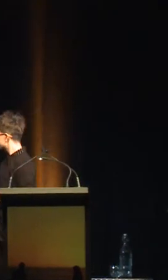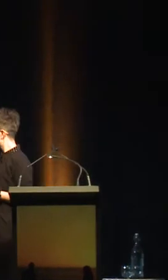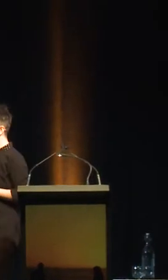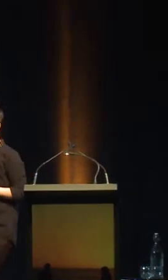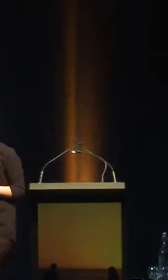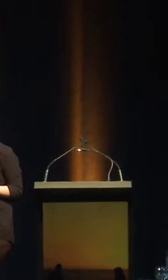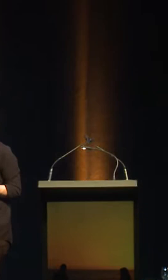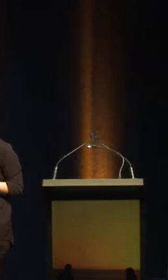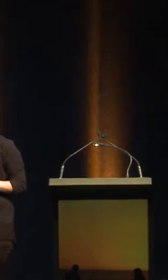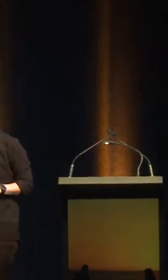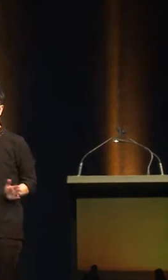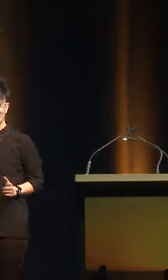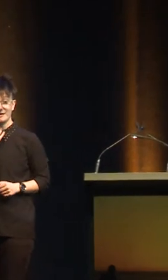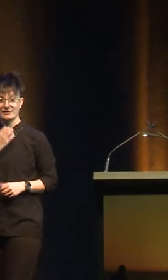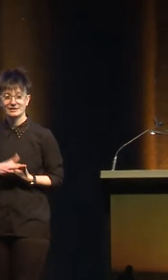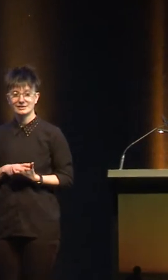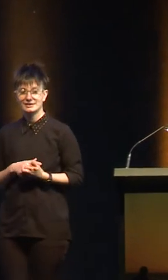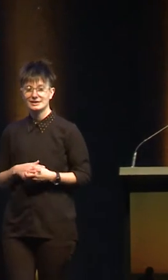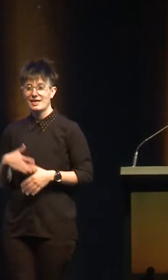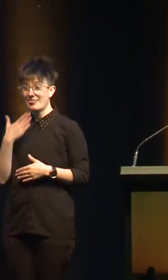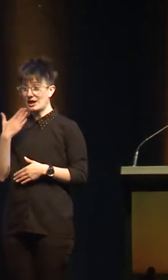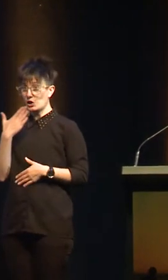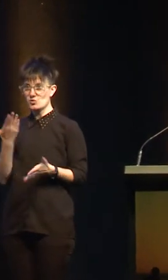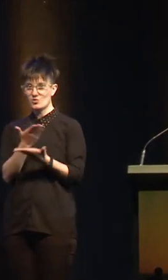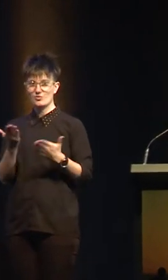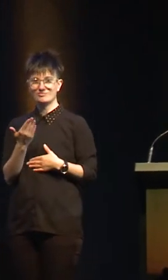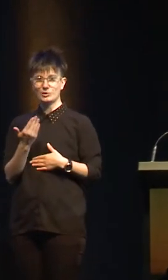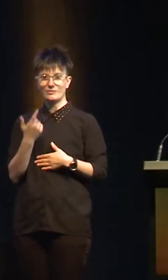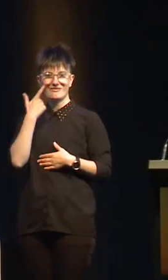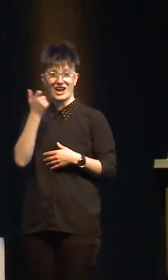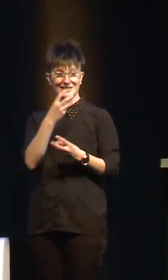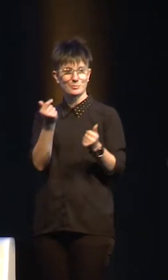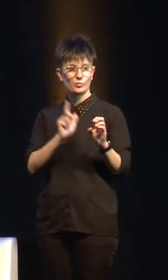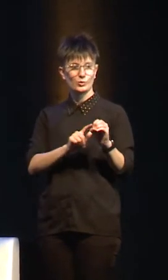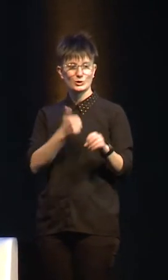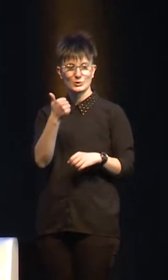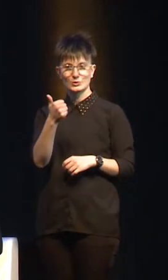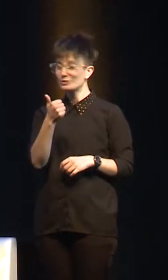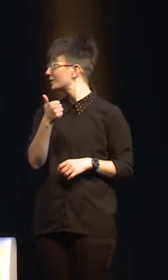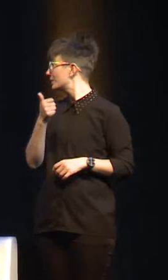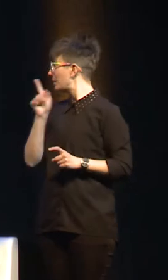from the floor shortly. Let’s start by talking about the stable policy environment that you